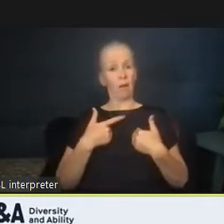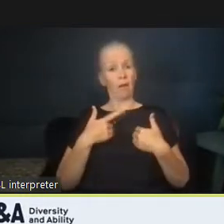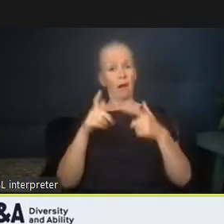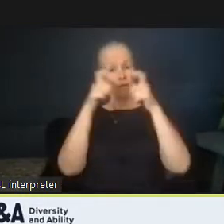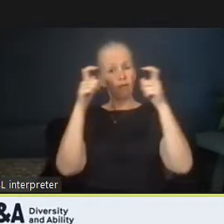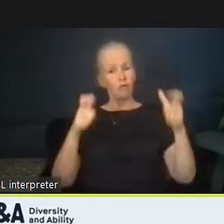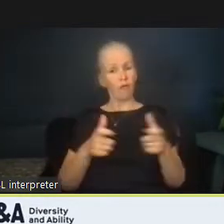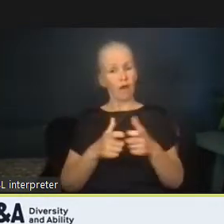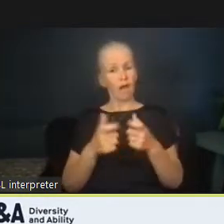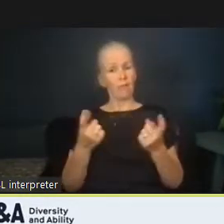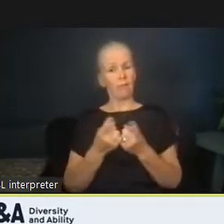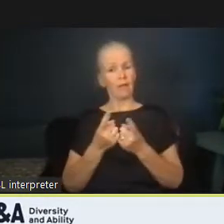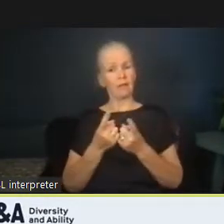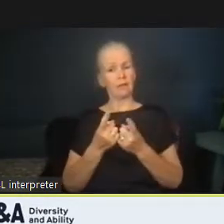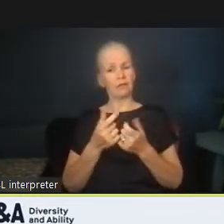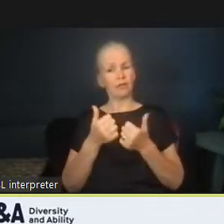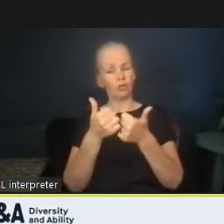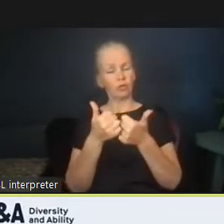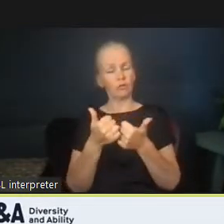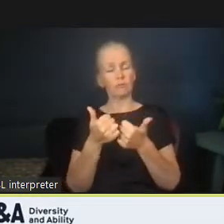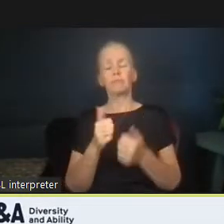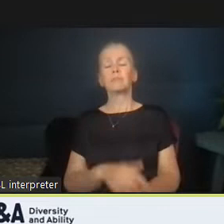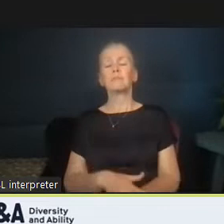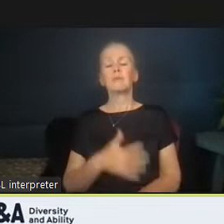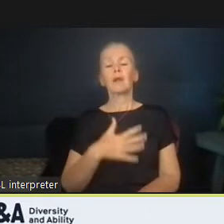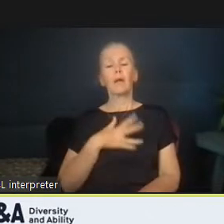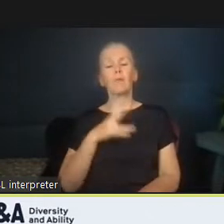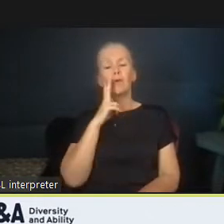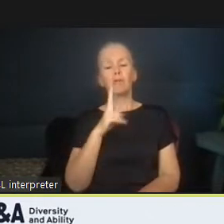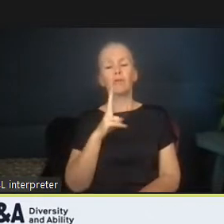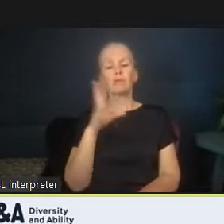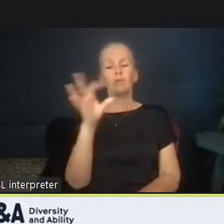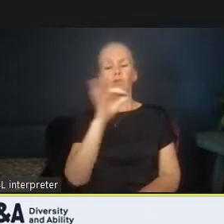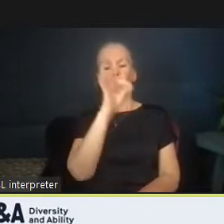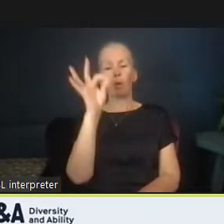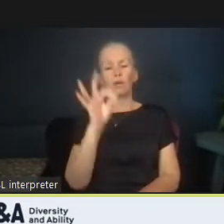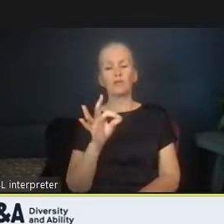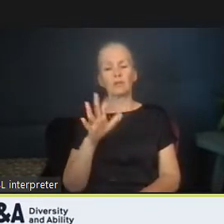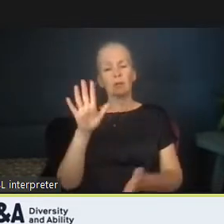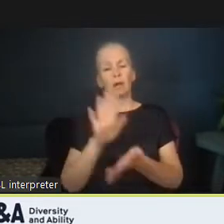really good to engage in that, but I'm looking forward to the questions and I'm happy to be the